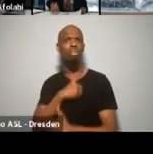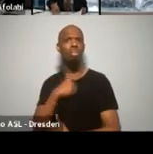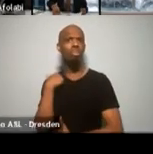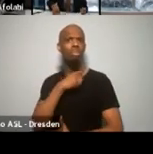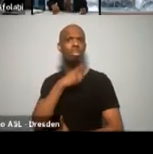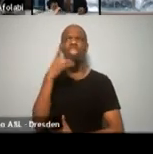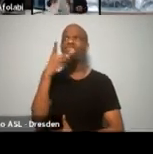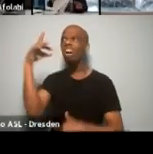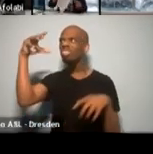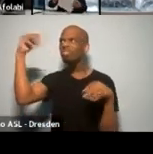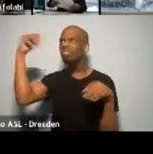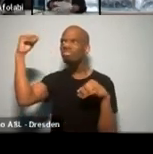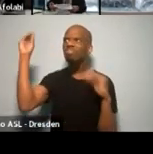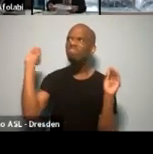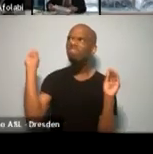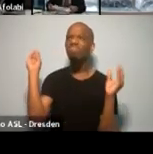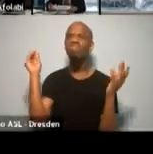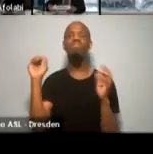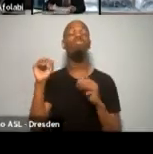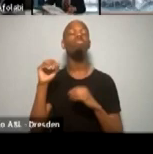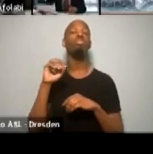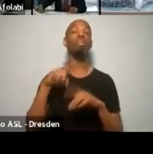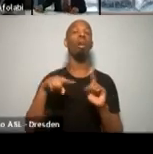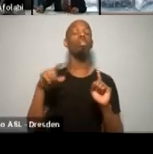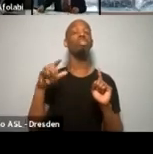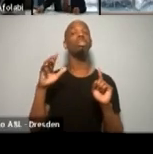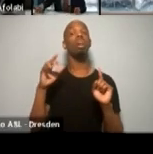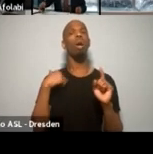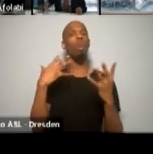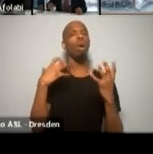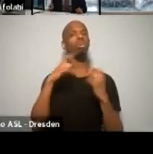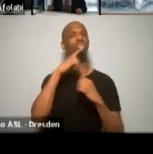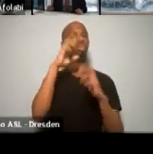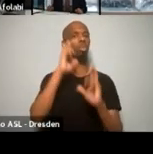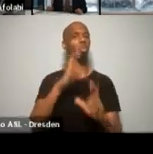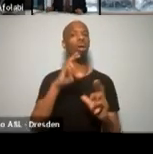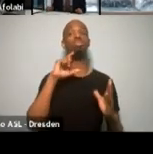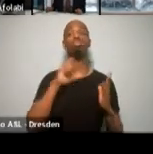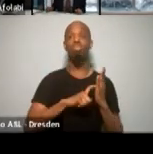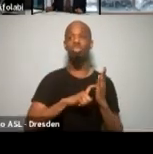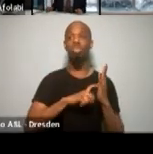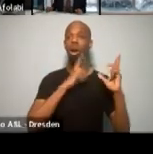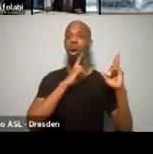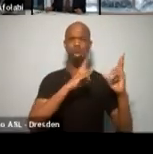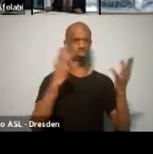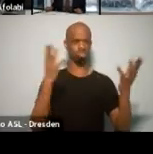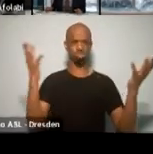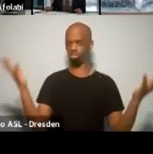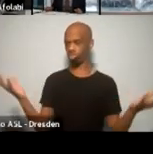I want to begin by respectfully acknowledging and echoing that the University of Regina